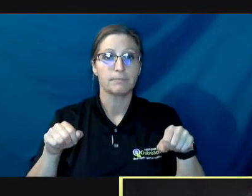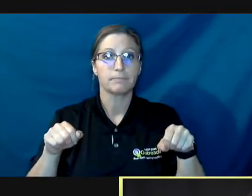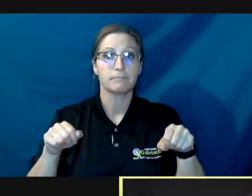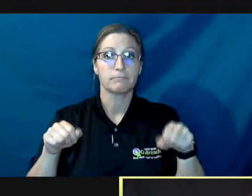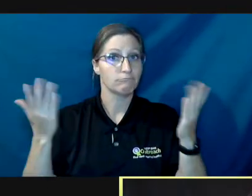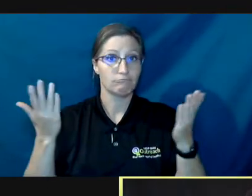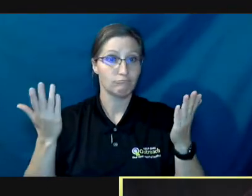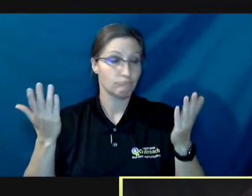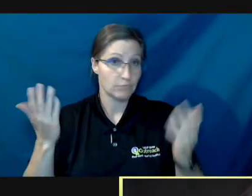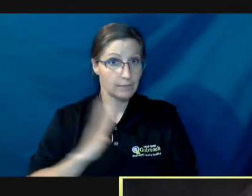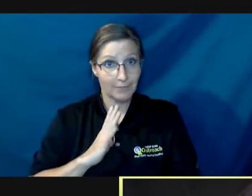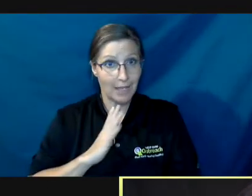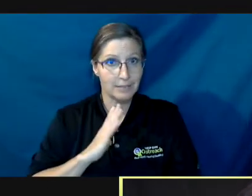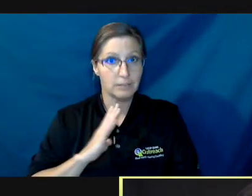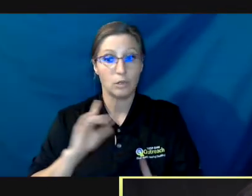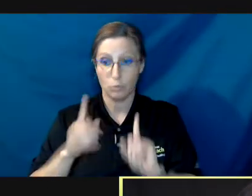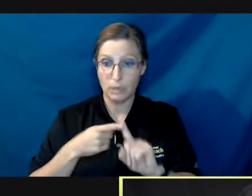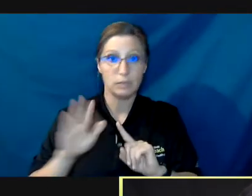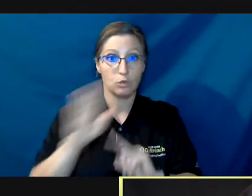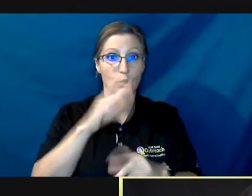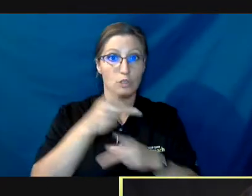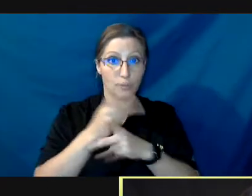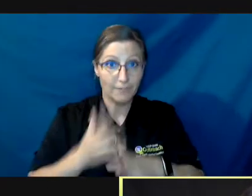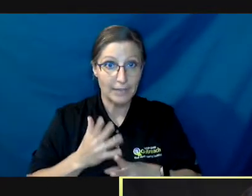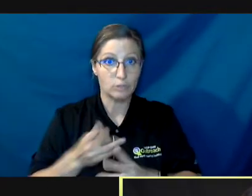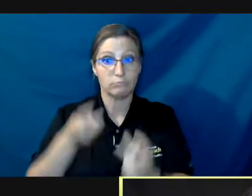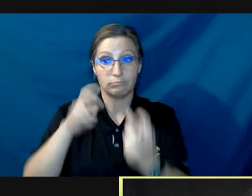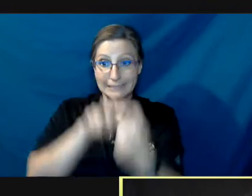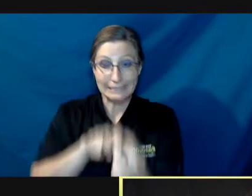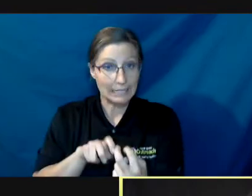Bring it up when your supervisor; sit down